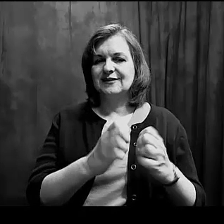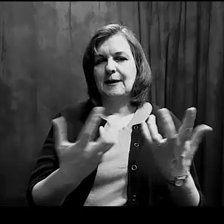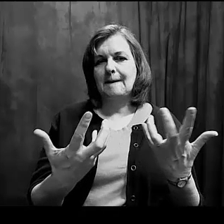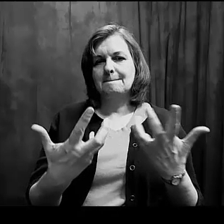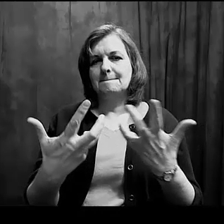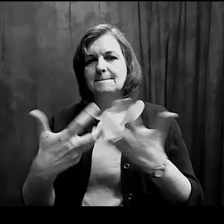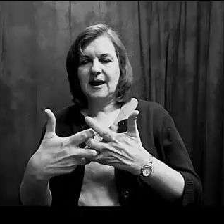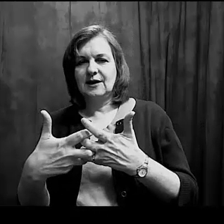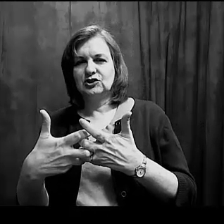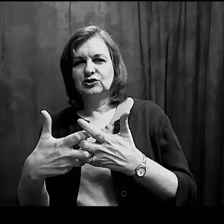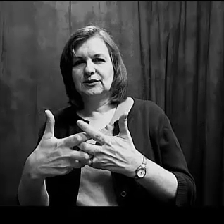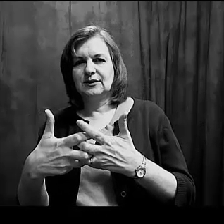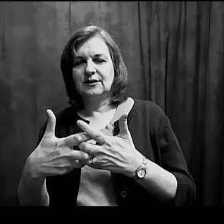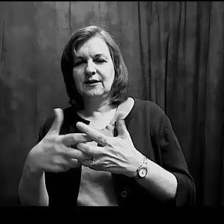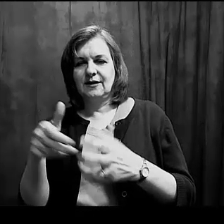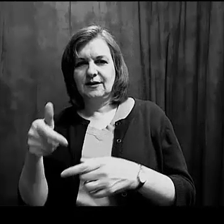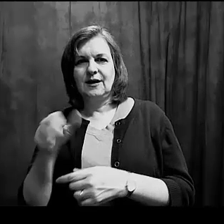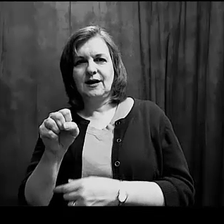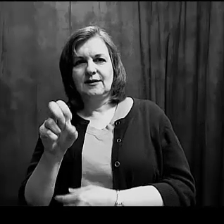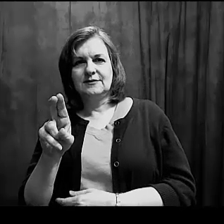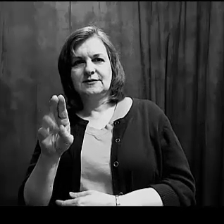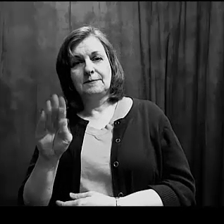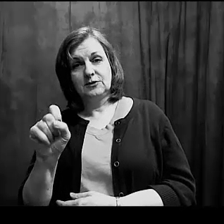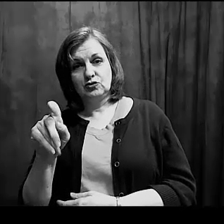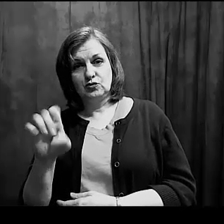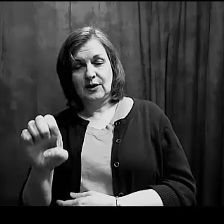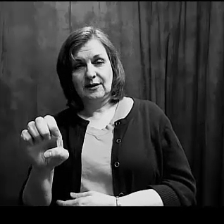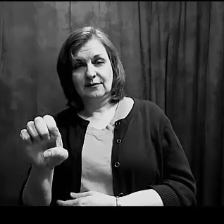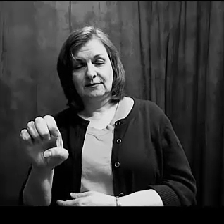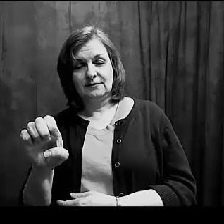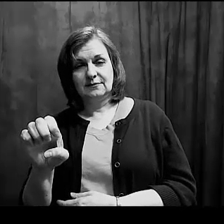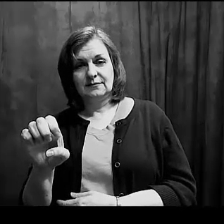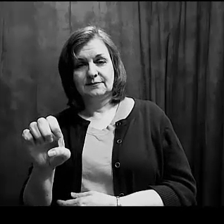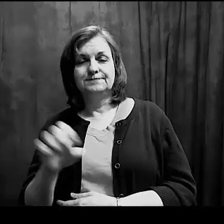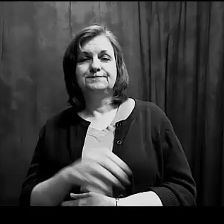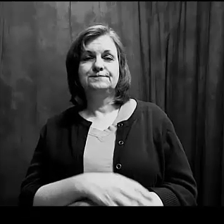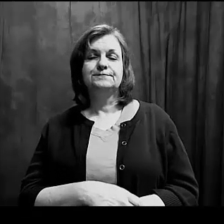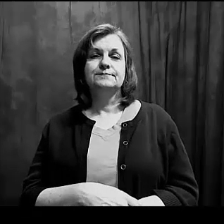to its substrate or what it's going to attach to